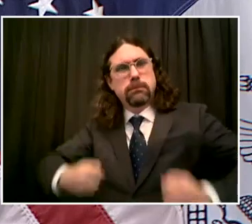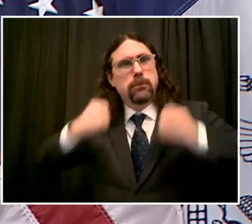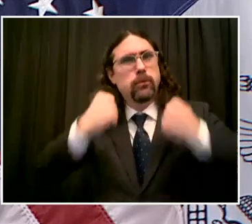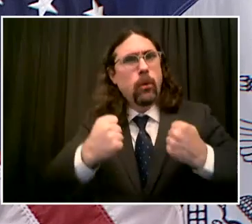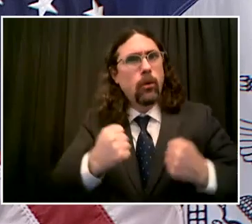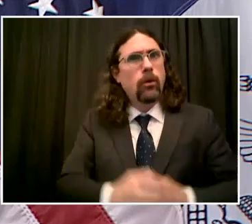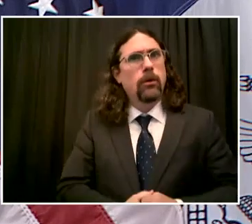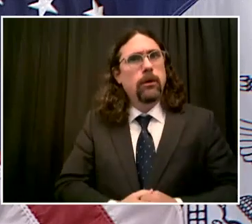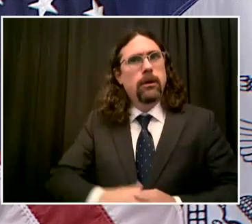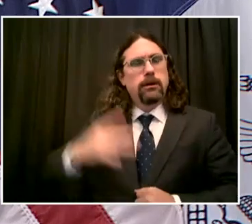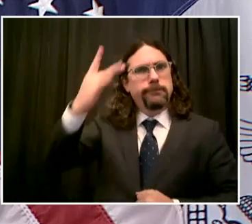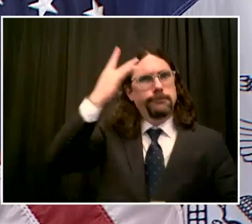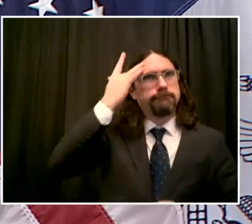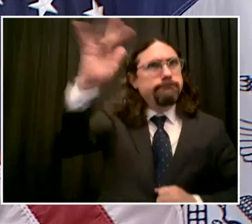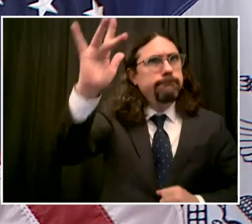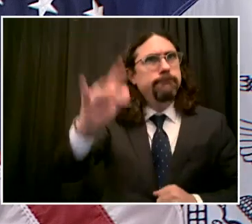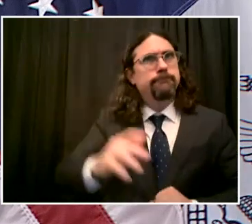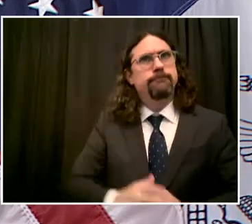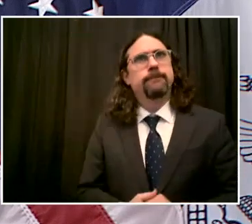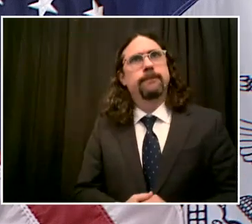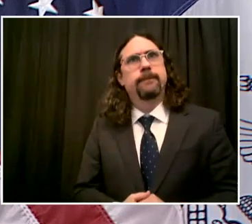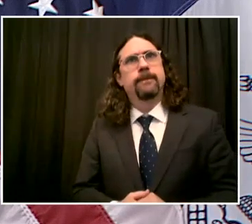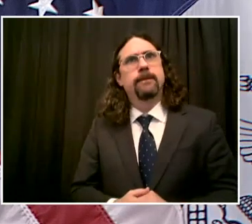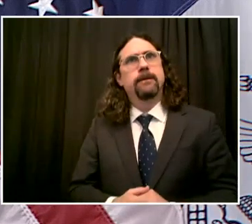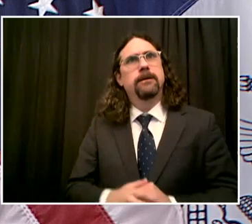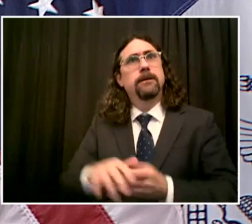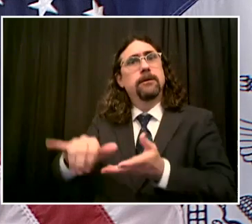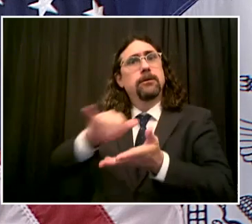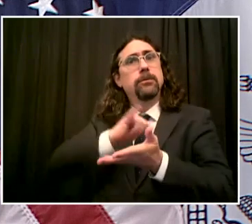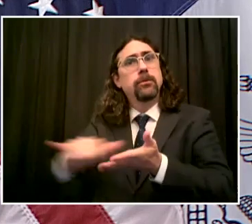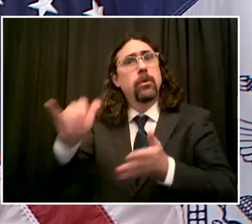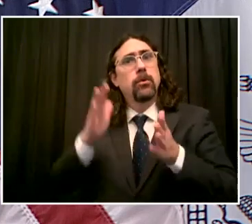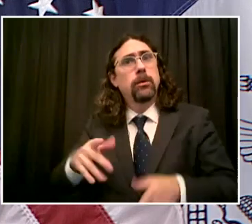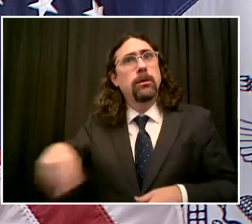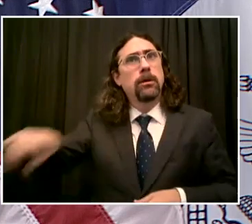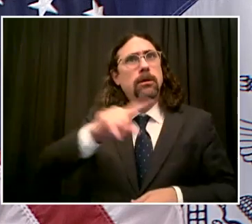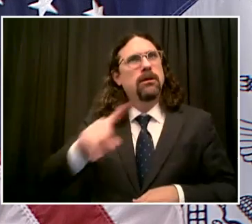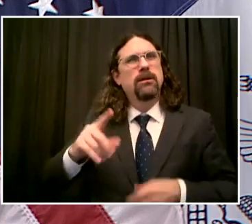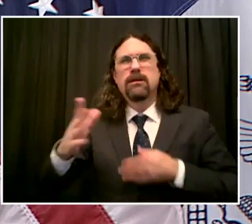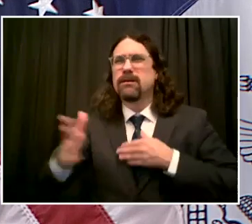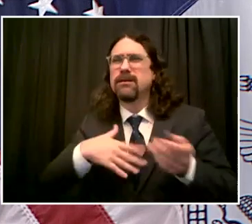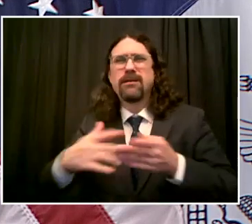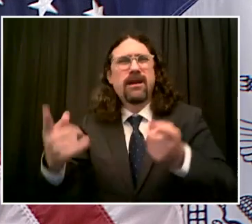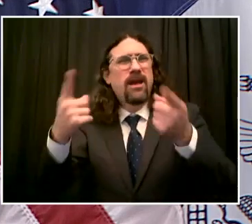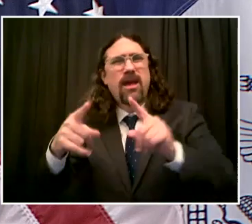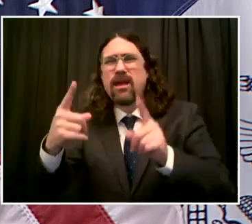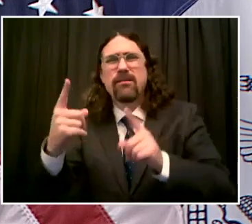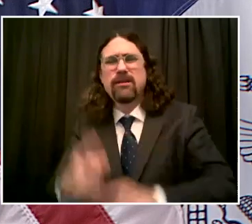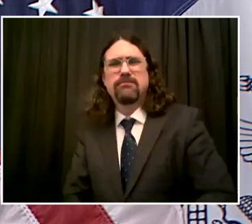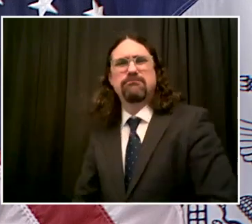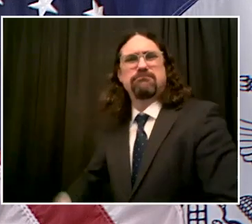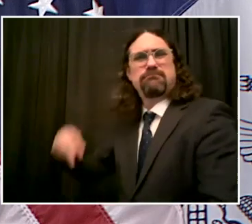ARE GOOD AND CDEE NTPEOPLE. PEOPLE OF N